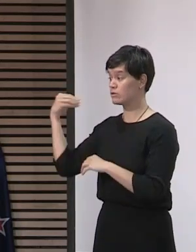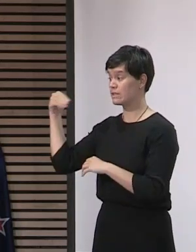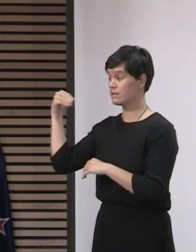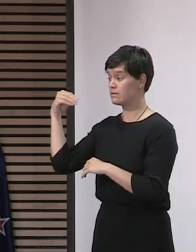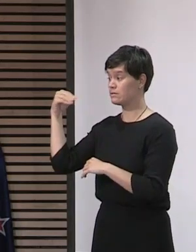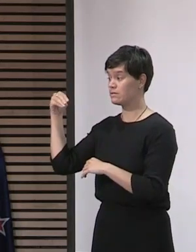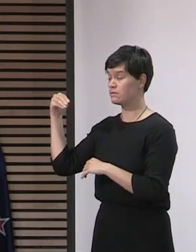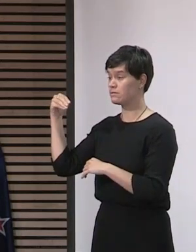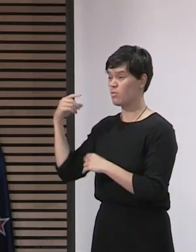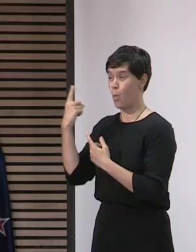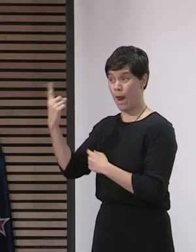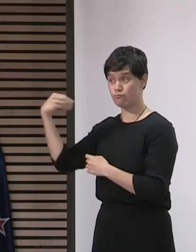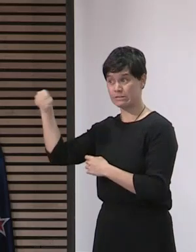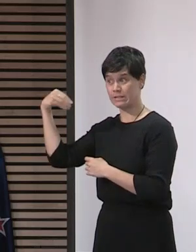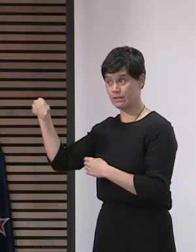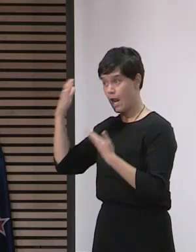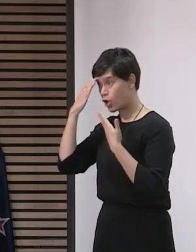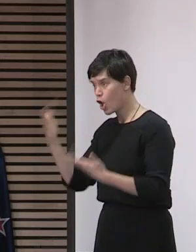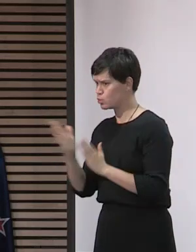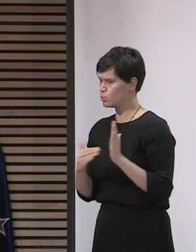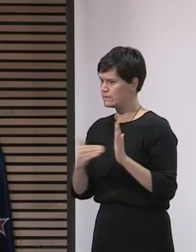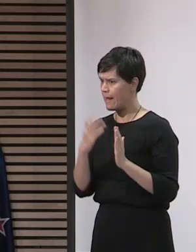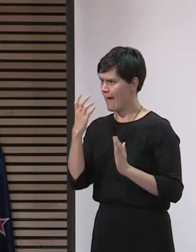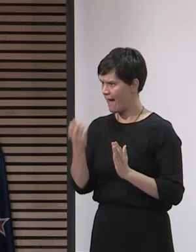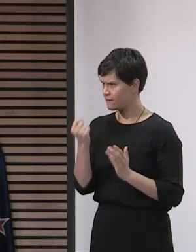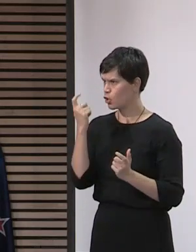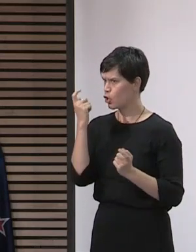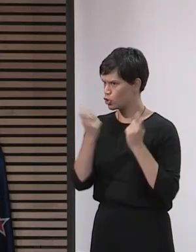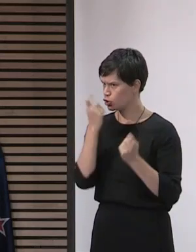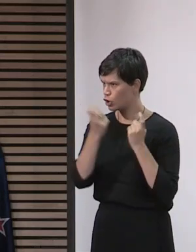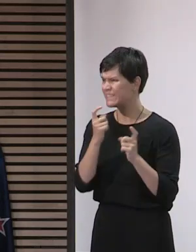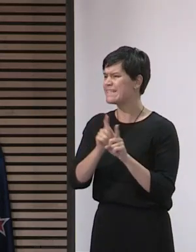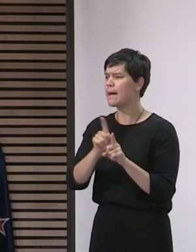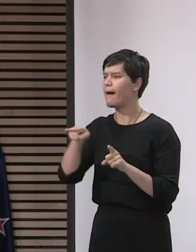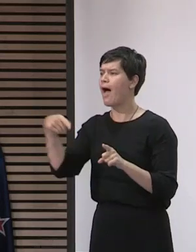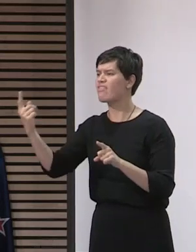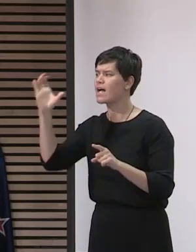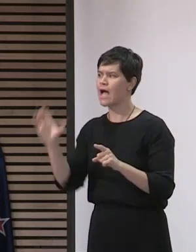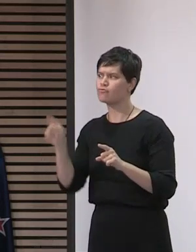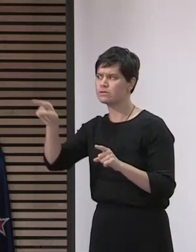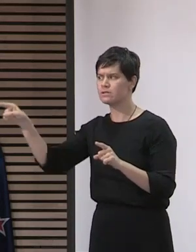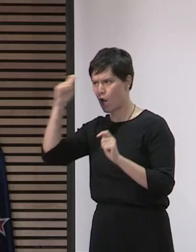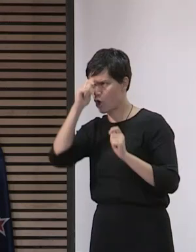of Foreign Affairs, did put out a statement. He acknowledged the concerns that New Zealand had. And, very